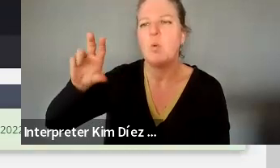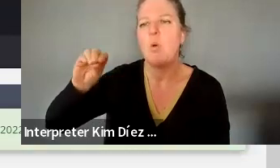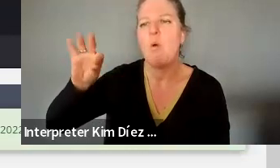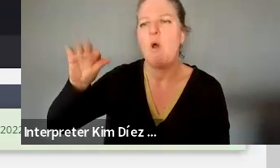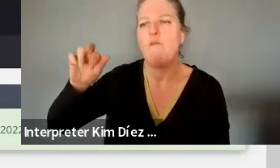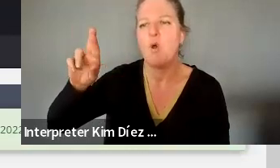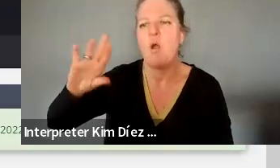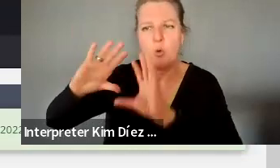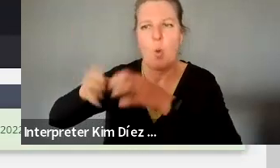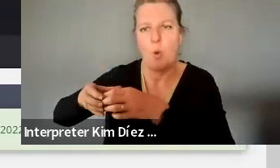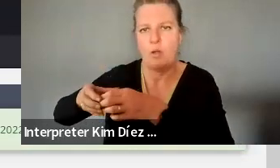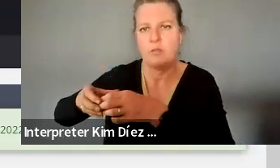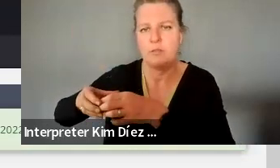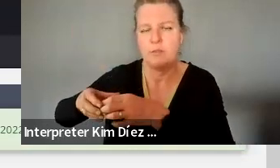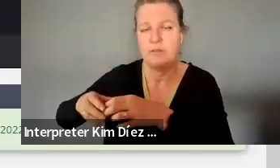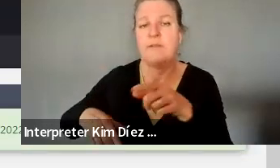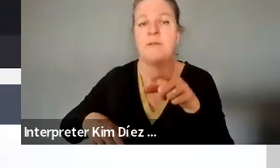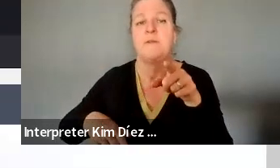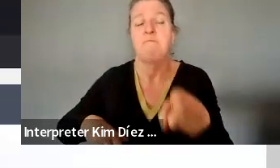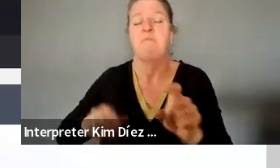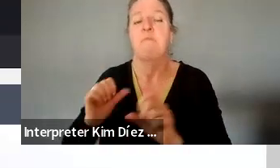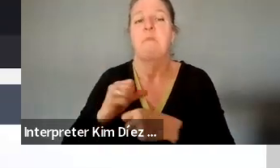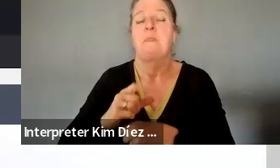And that's gonna make sure that when I come back